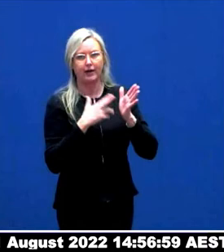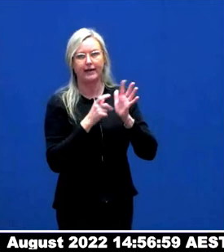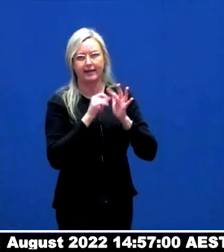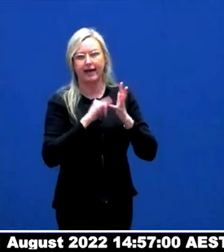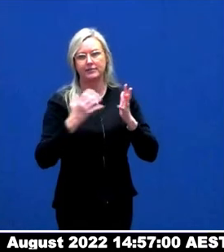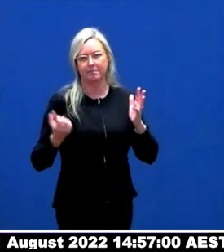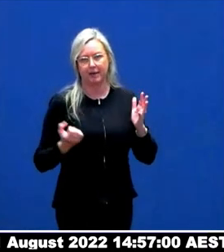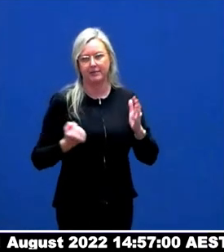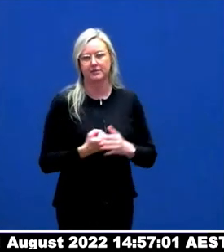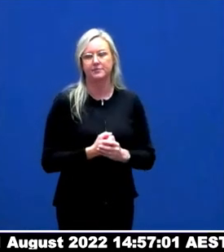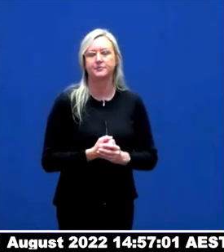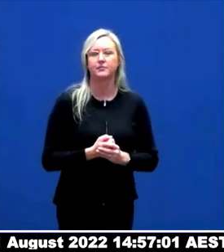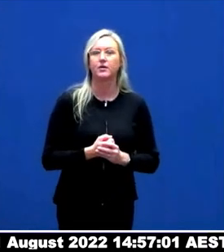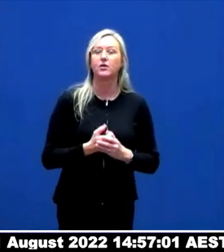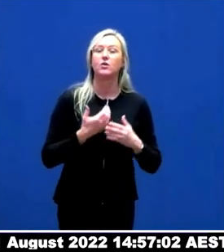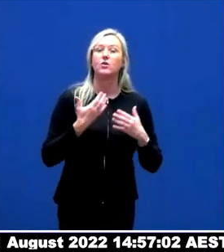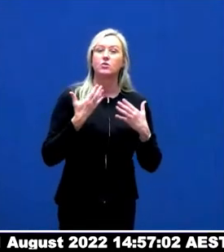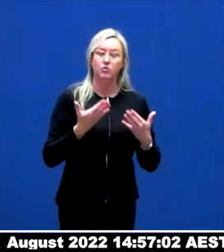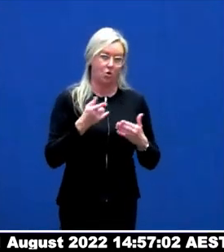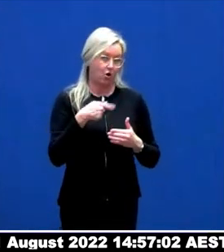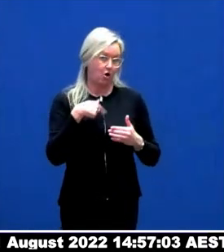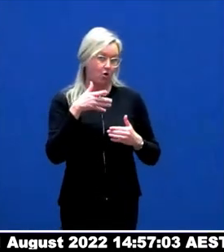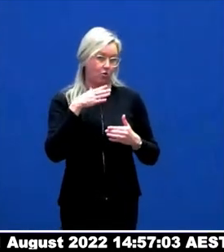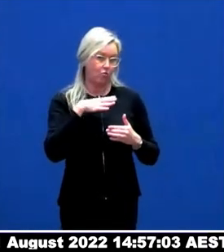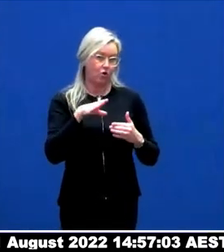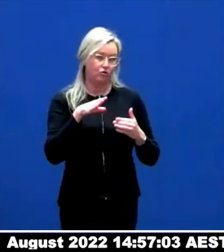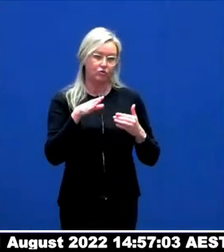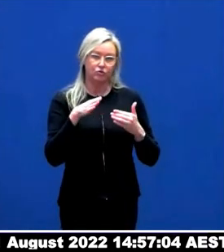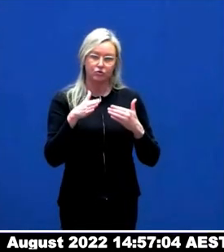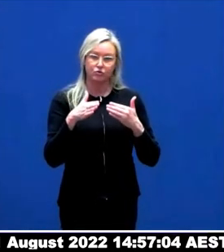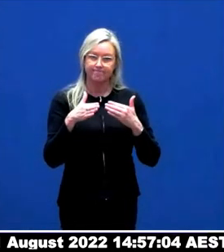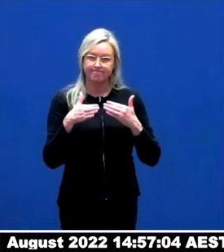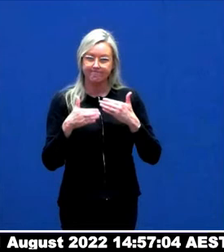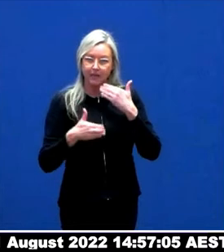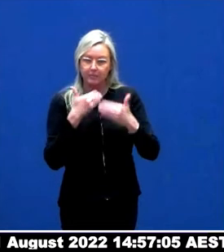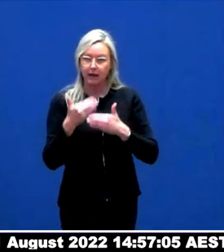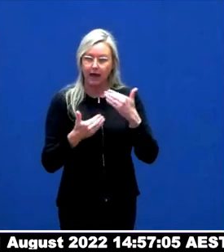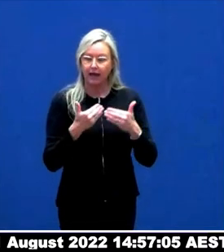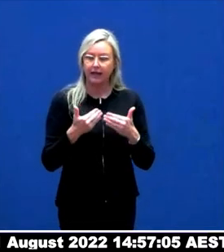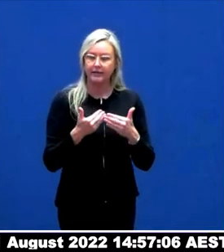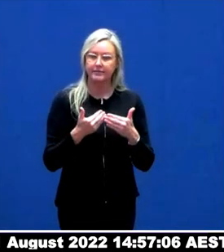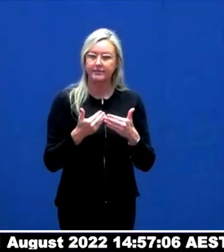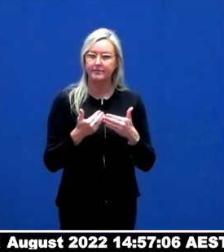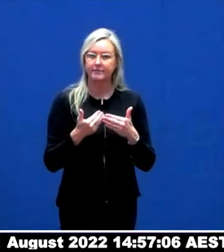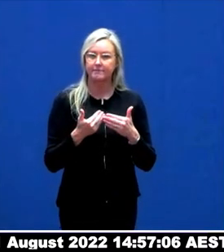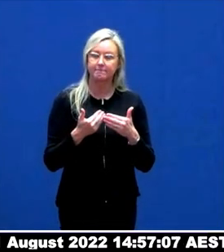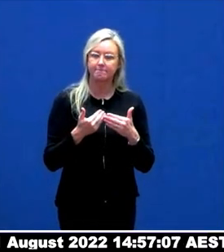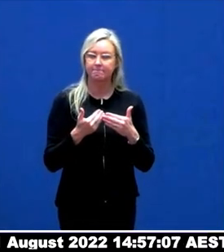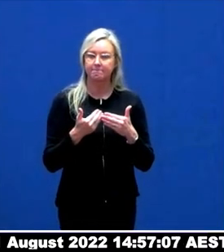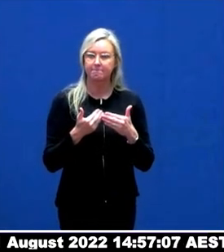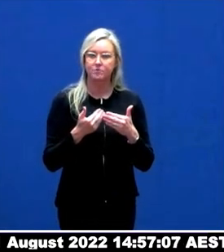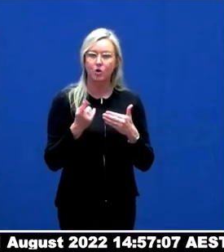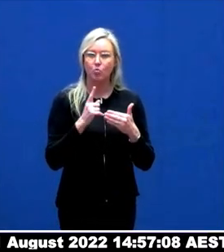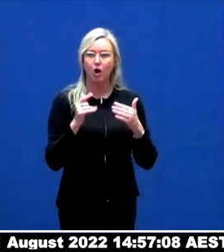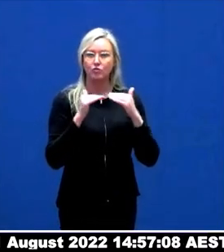I want to run through, if I can, a list of potential, reasonable and necessary supports.